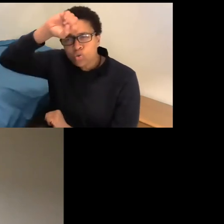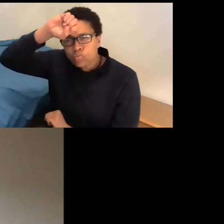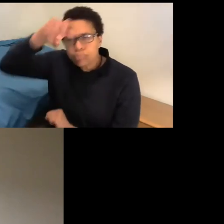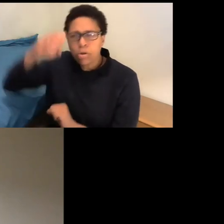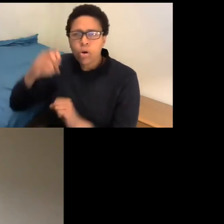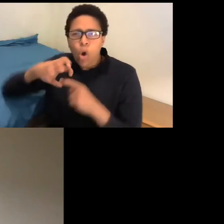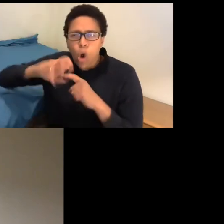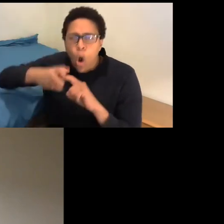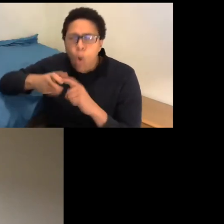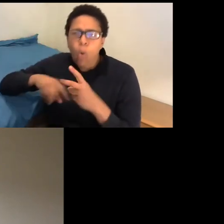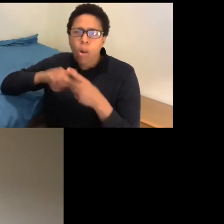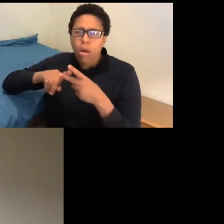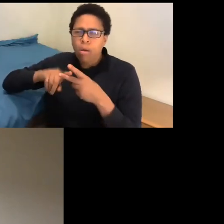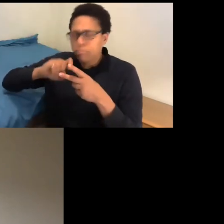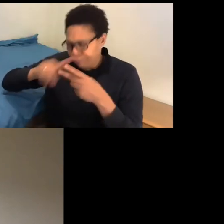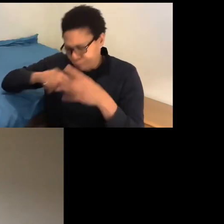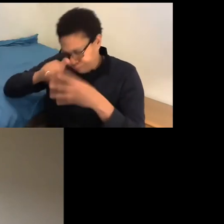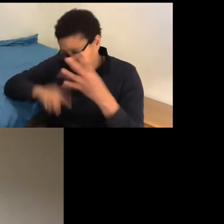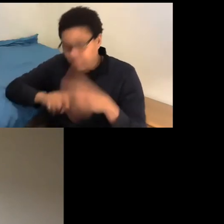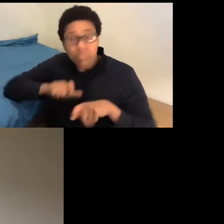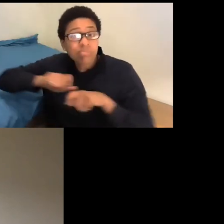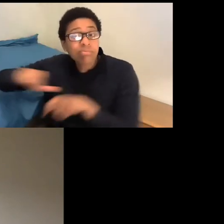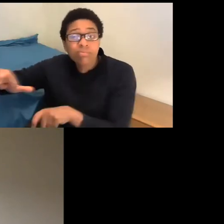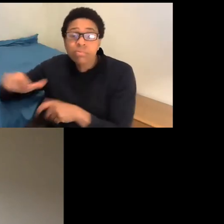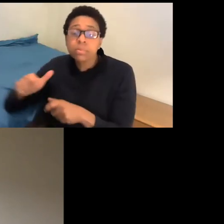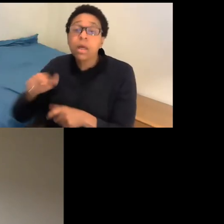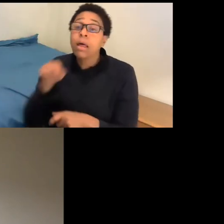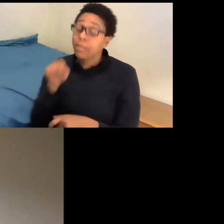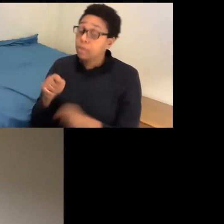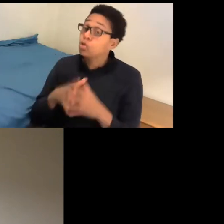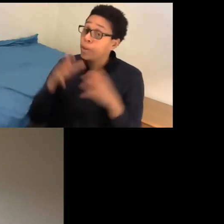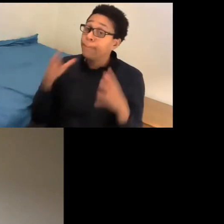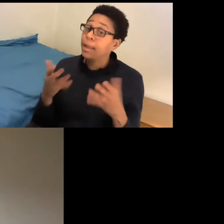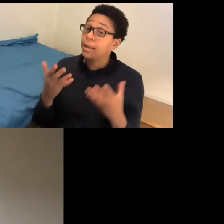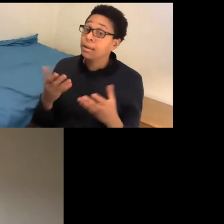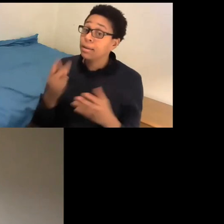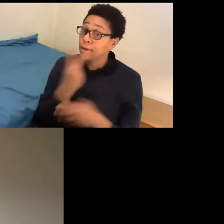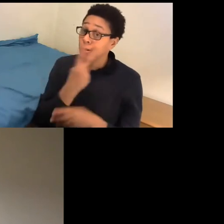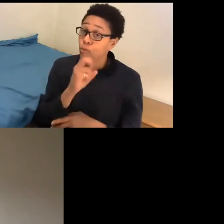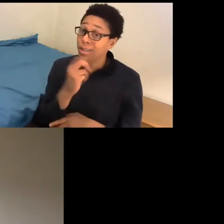that's going to be quite big this coming year. And yeah, and